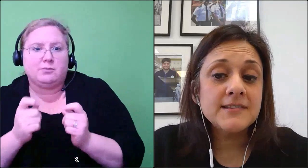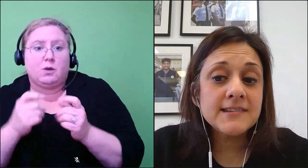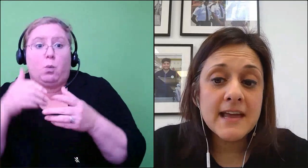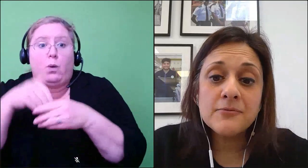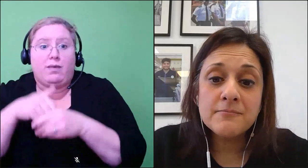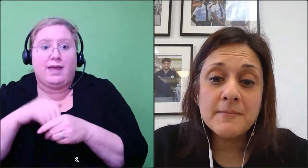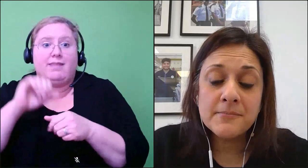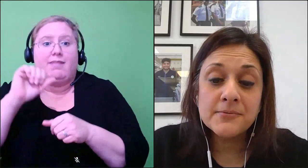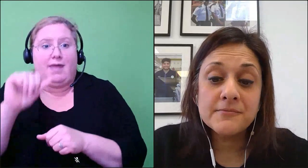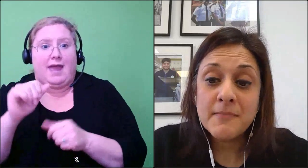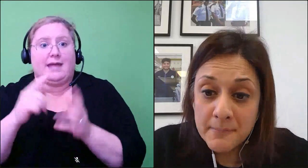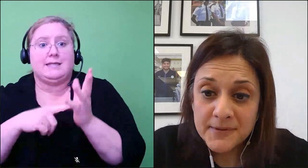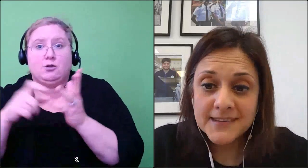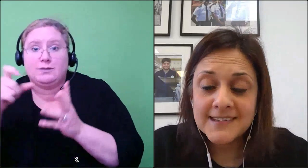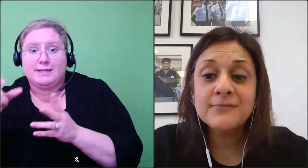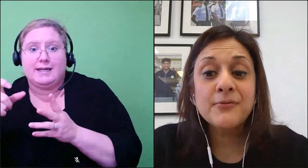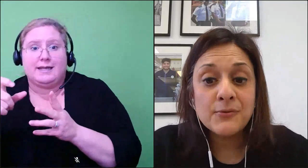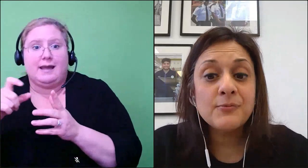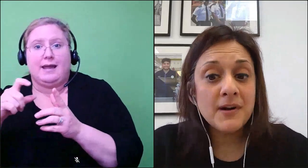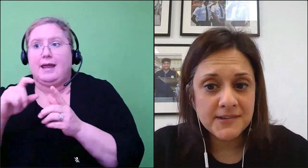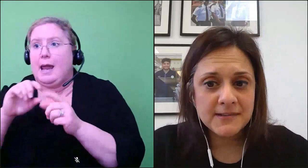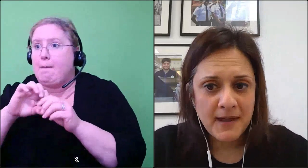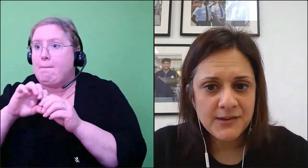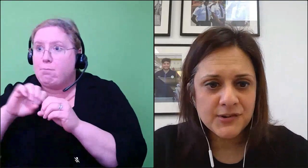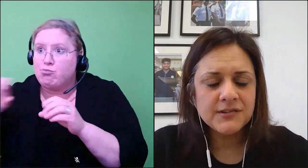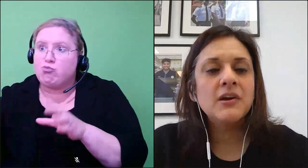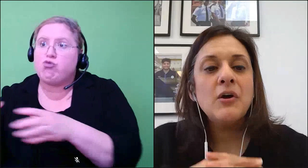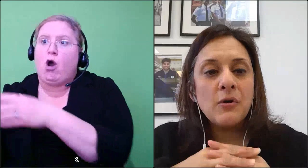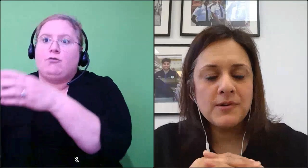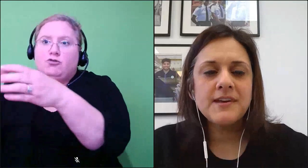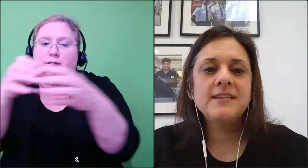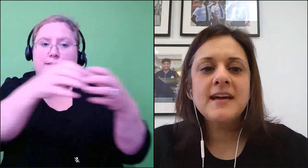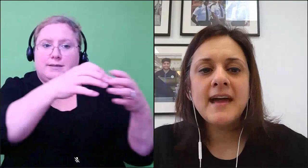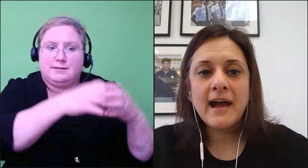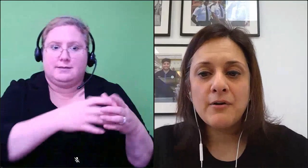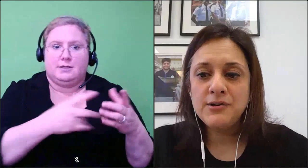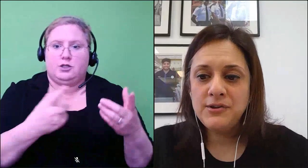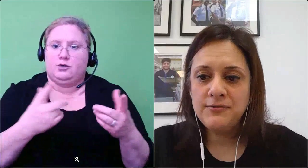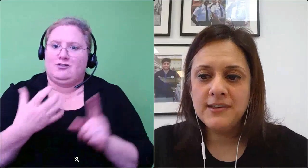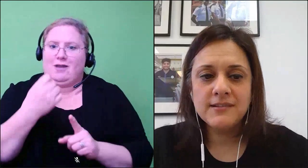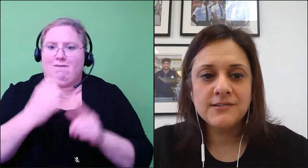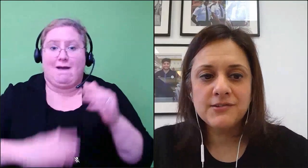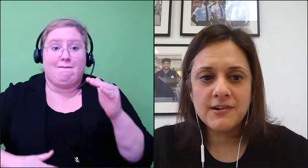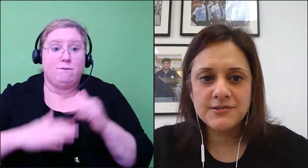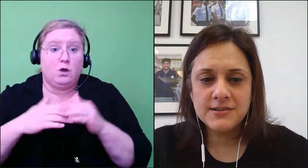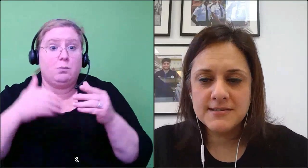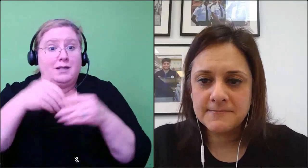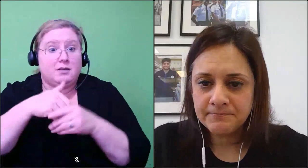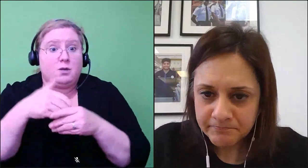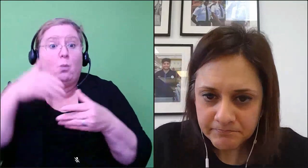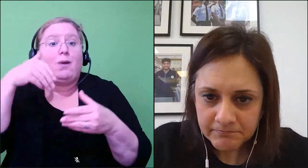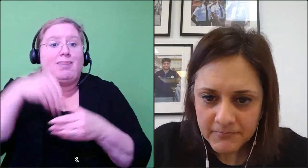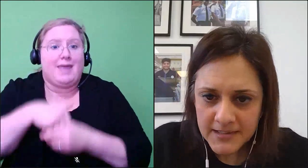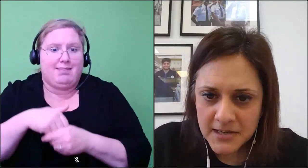disabled members's full participation within our union structures?